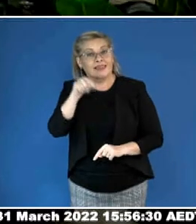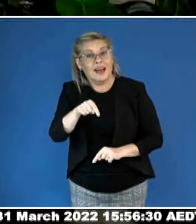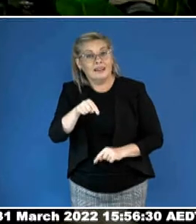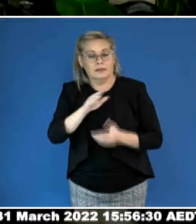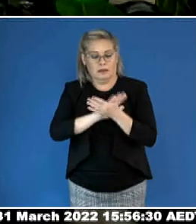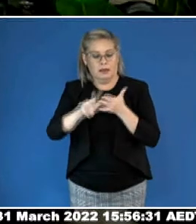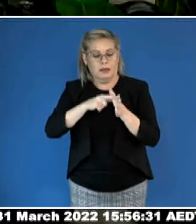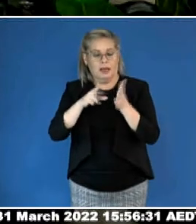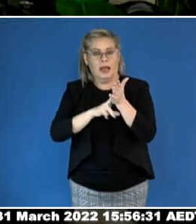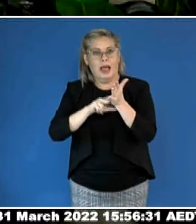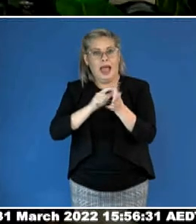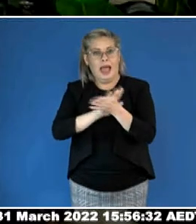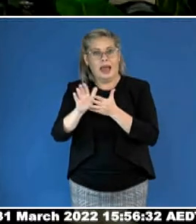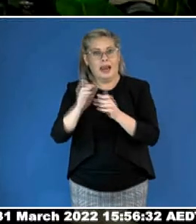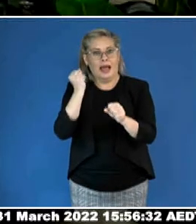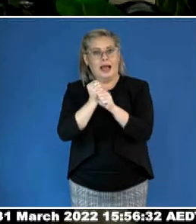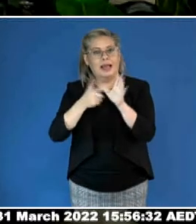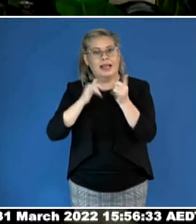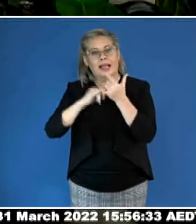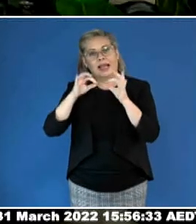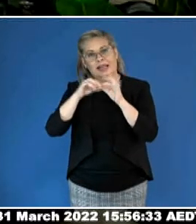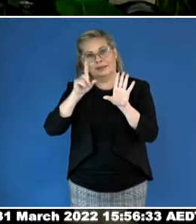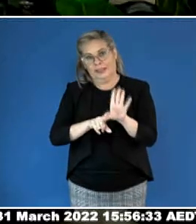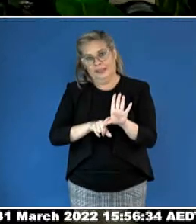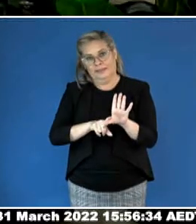So let me tell you a little bit more about the Yellow Ladybugs story and how it connects